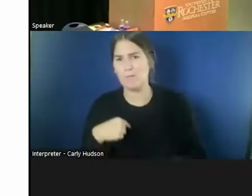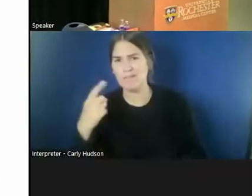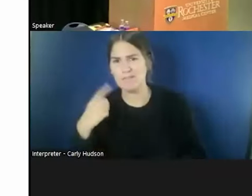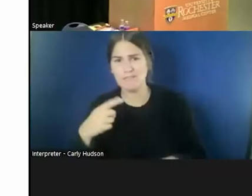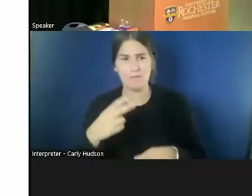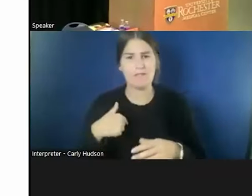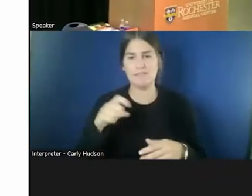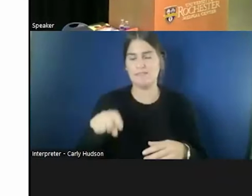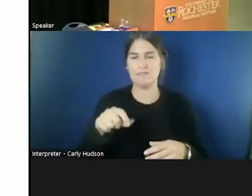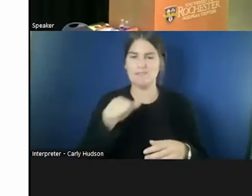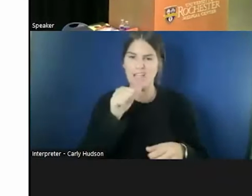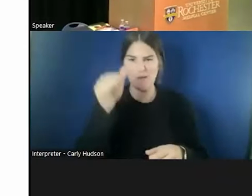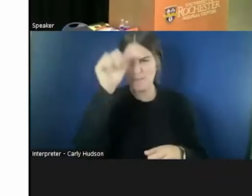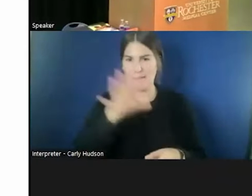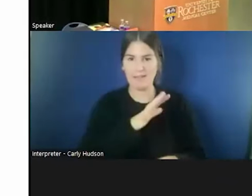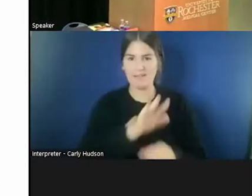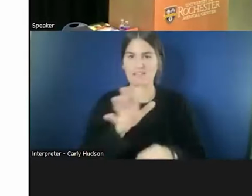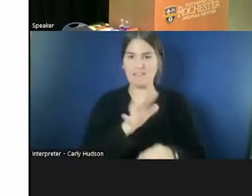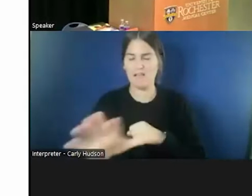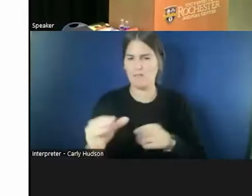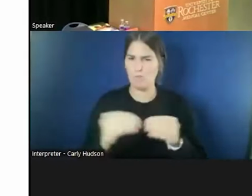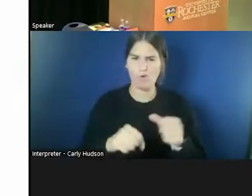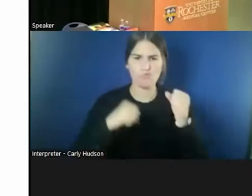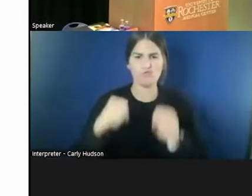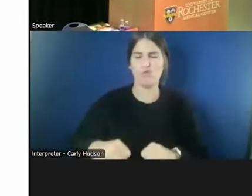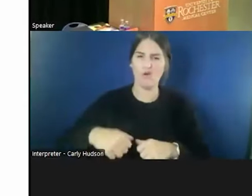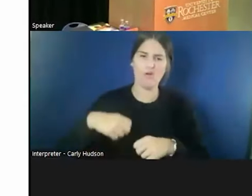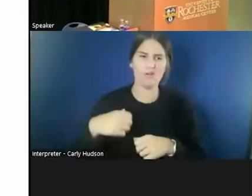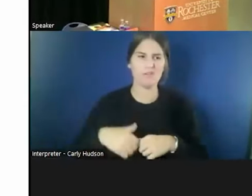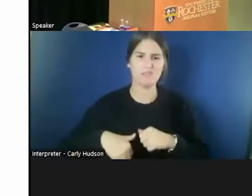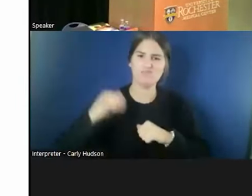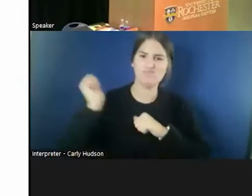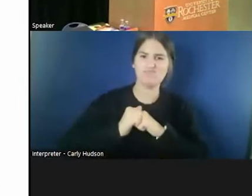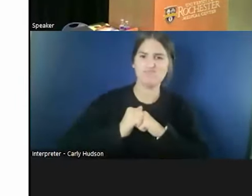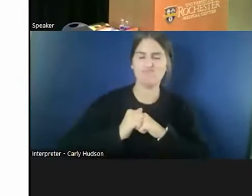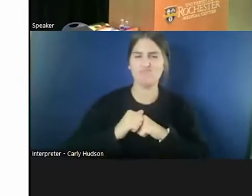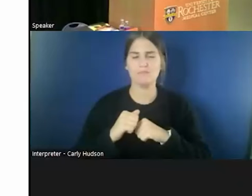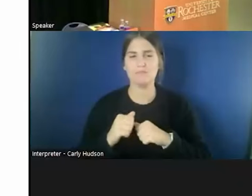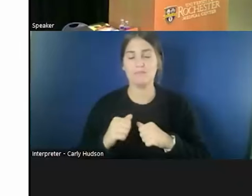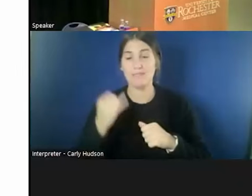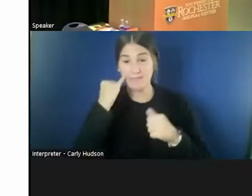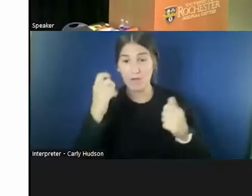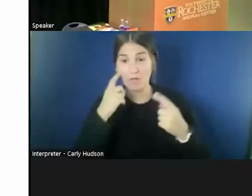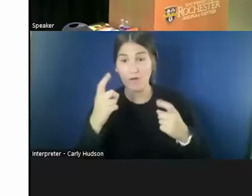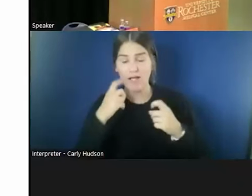up that I needed to be stronger that crying was a sign of weakness those are things that